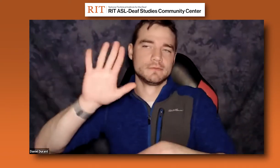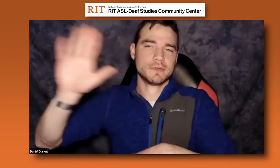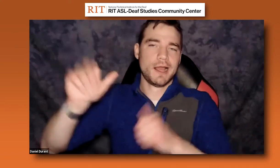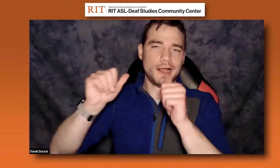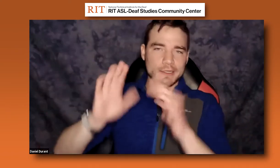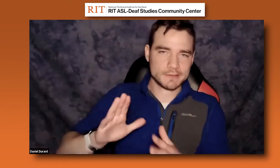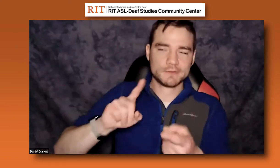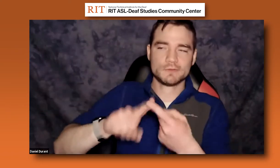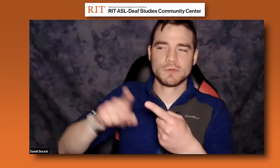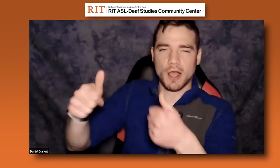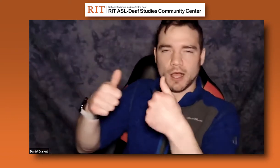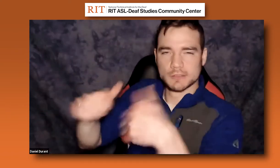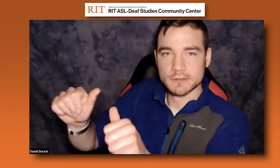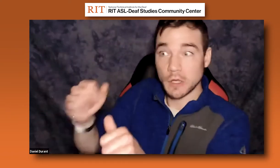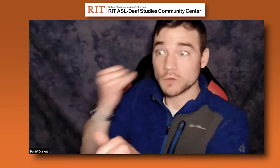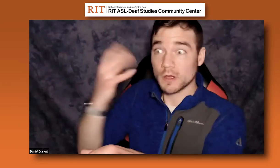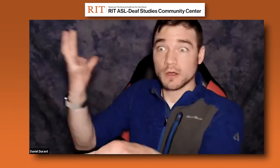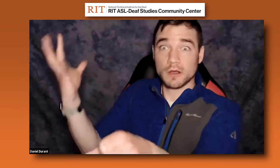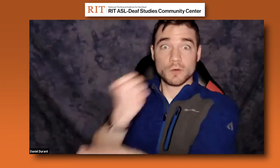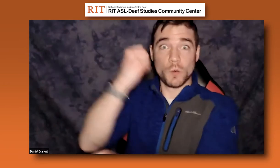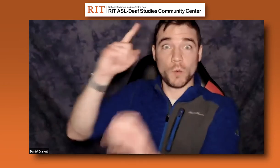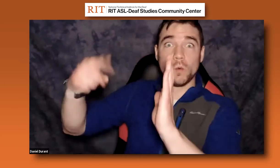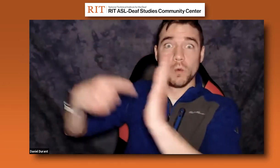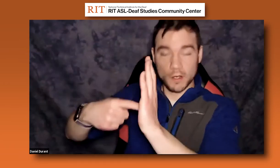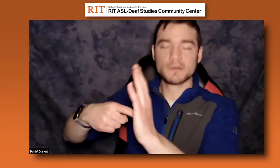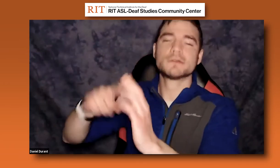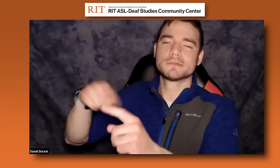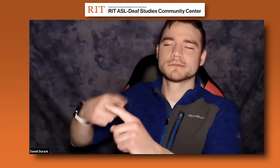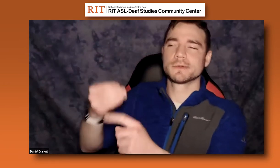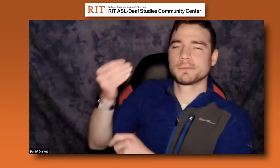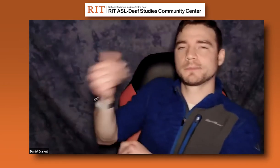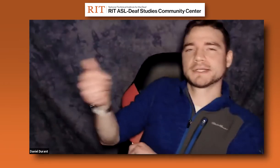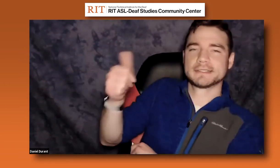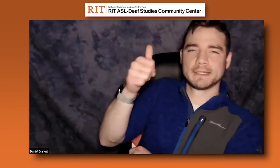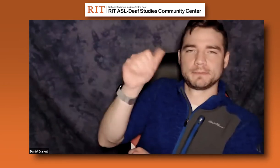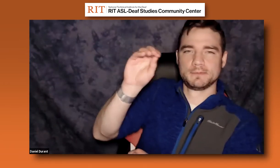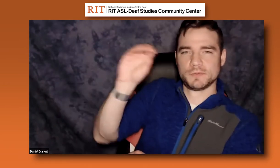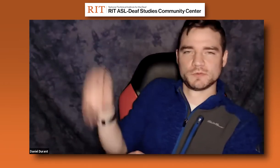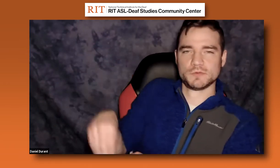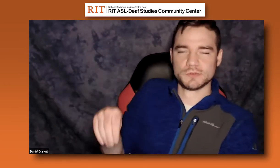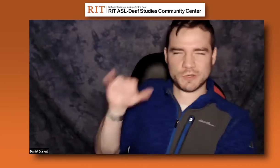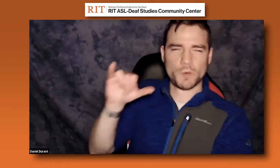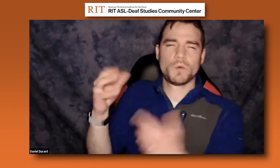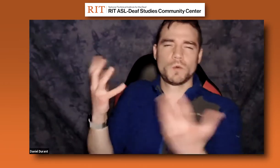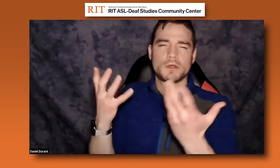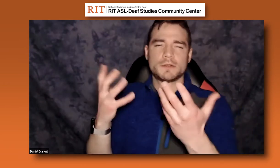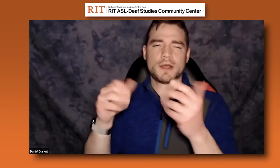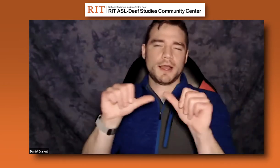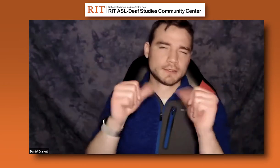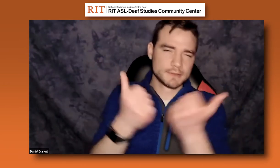Deaf actors to audition, and if you get the role, then you pay them 10% of what you earn.